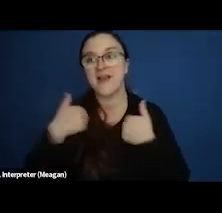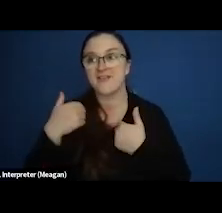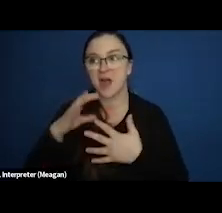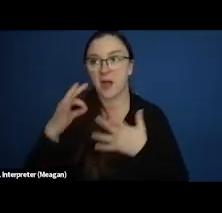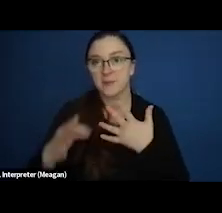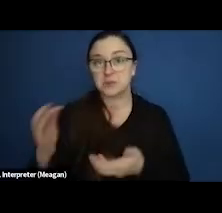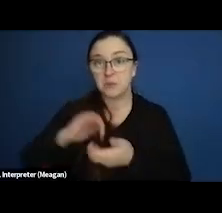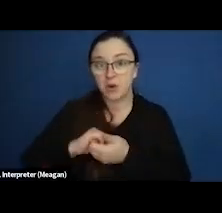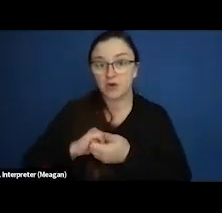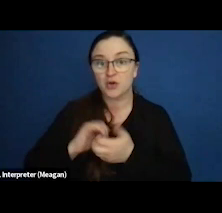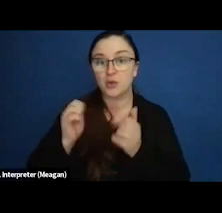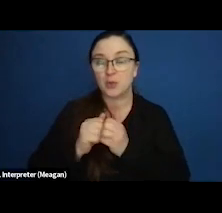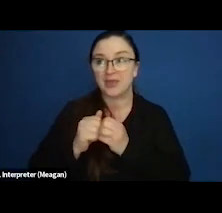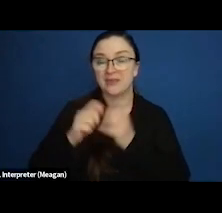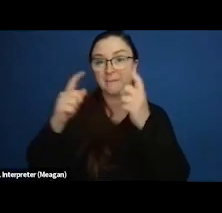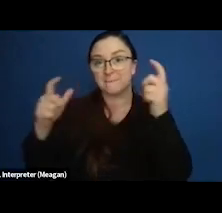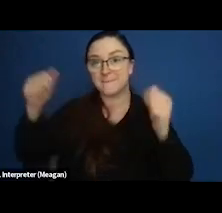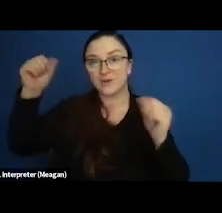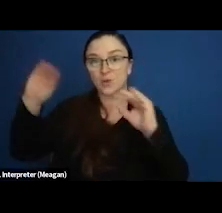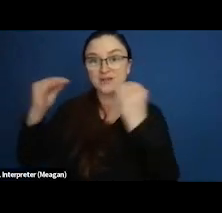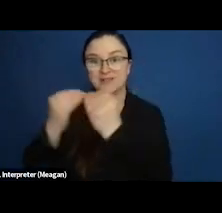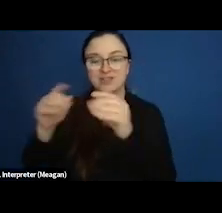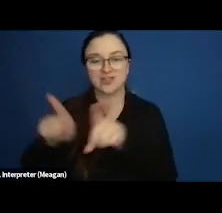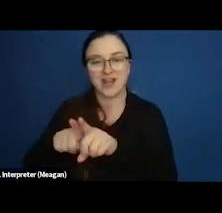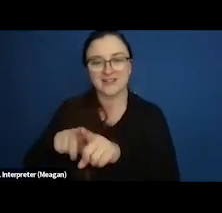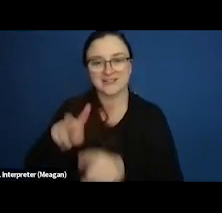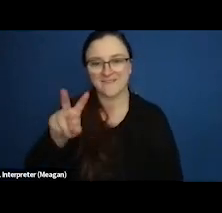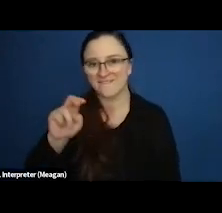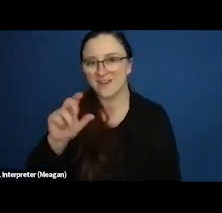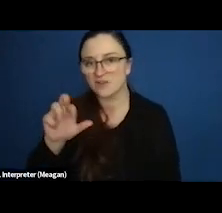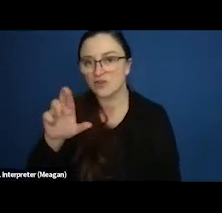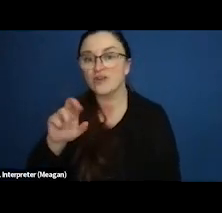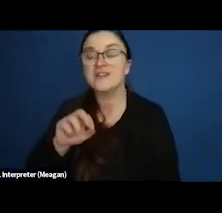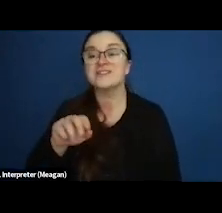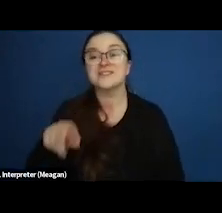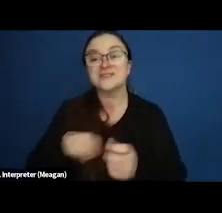with larger organizations as a vendor, especially if they don't have the capacity